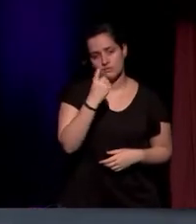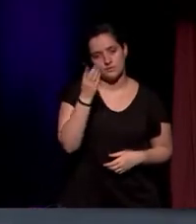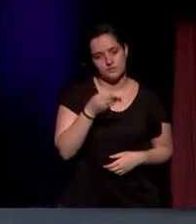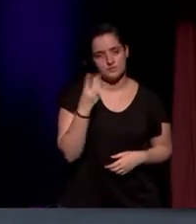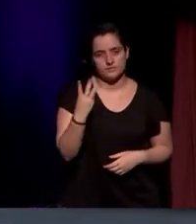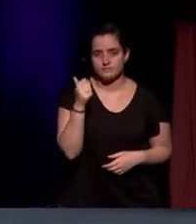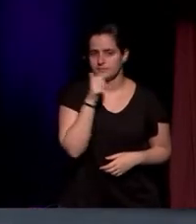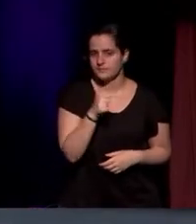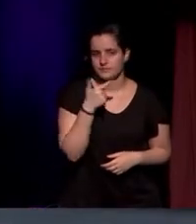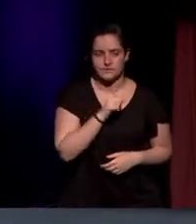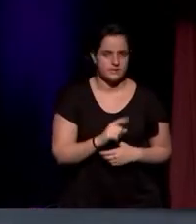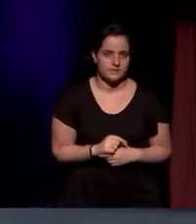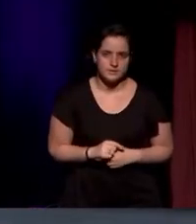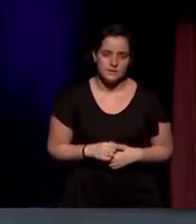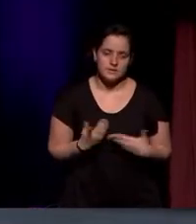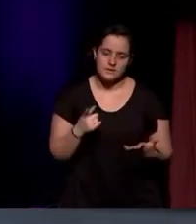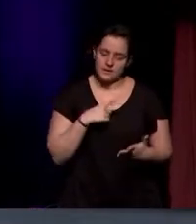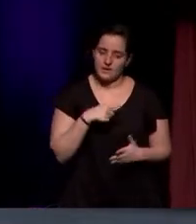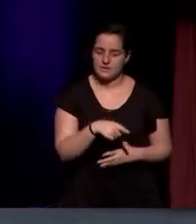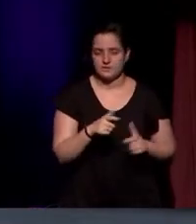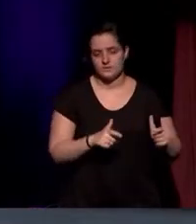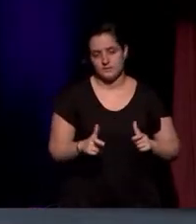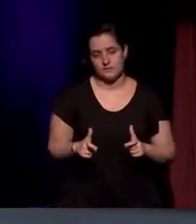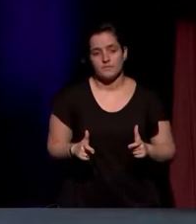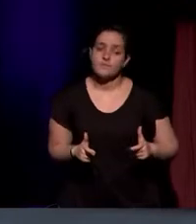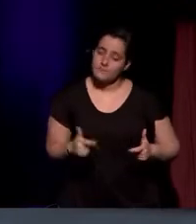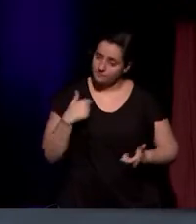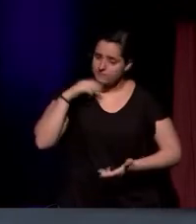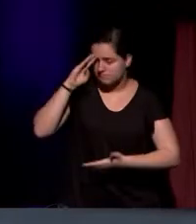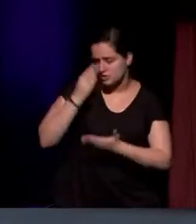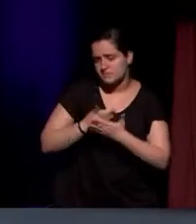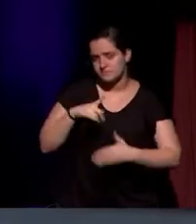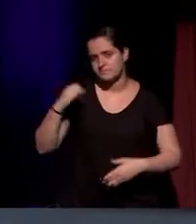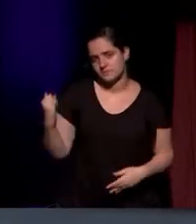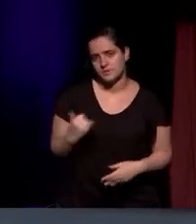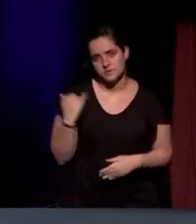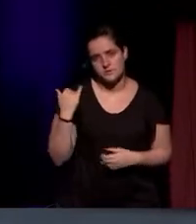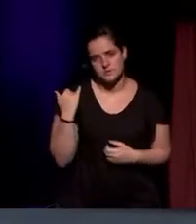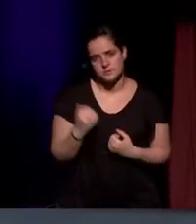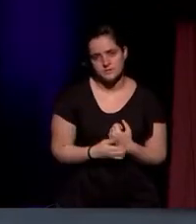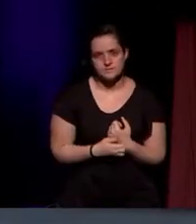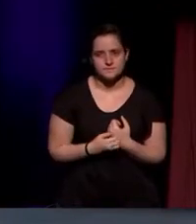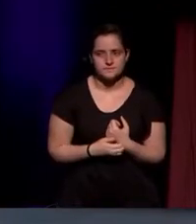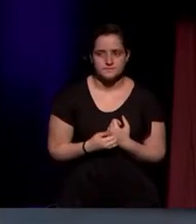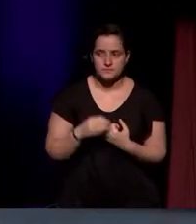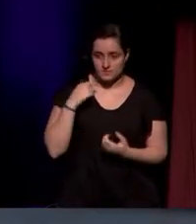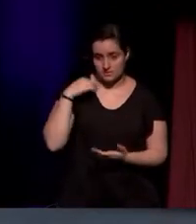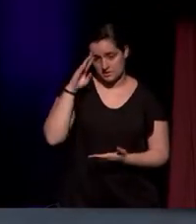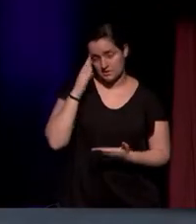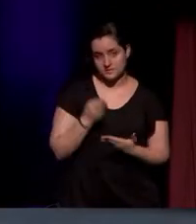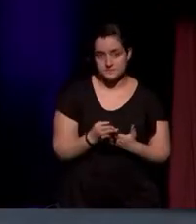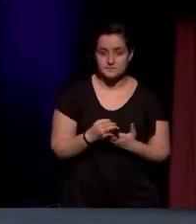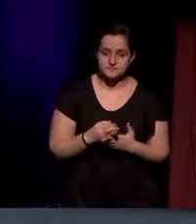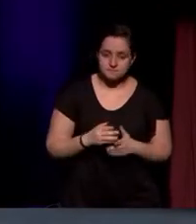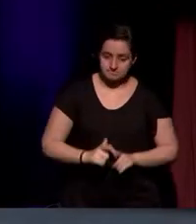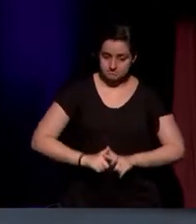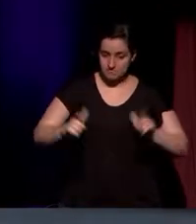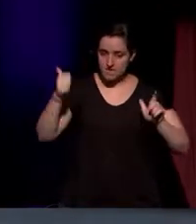so we have that level, I think it's important. I believe that, the more women in power,